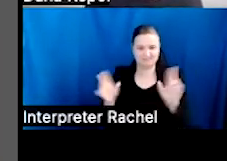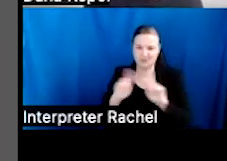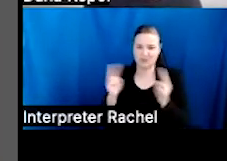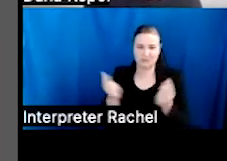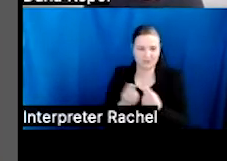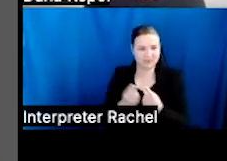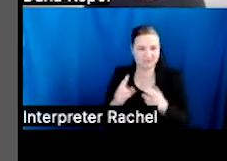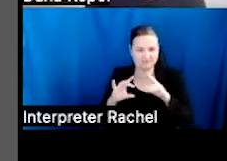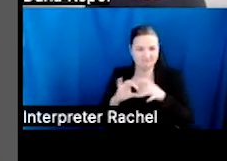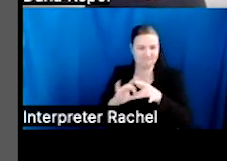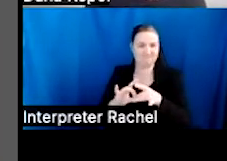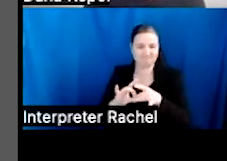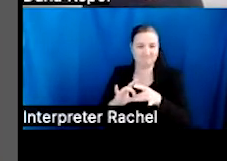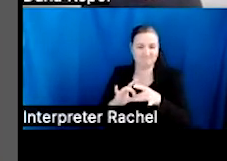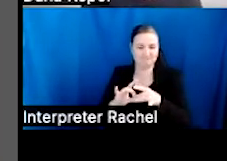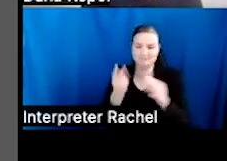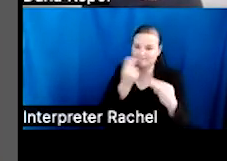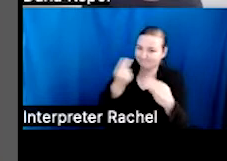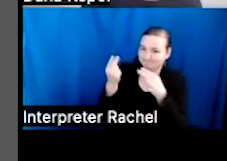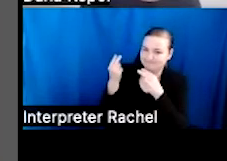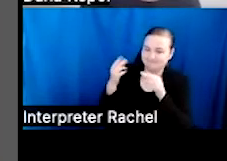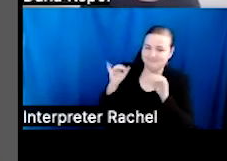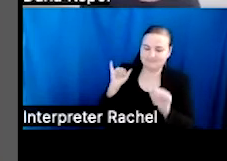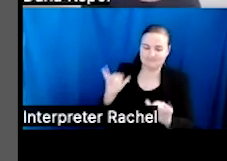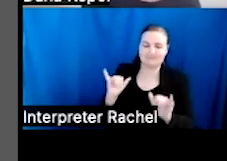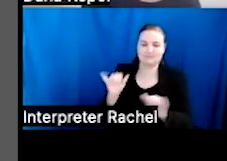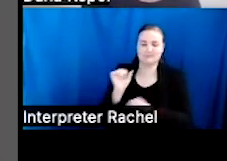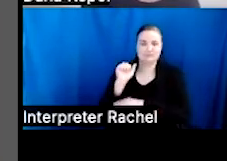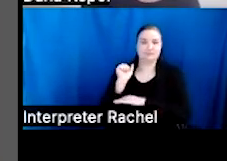Looking back at that history, it's jarring to see how many of the demands of groups